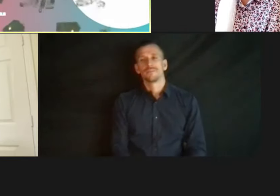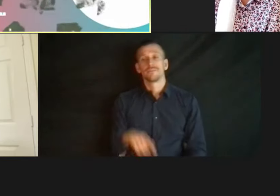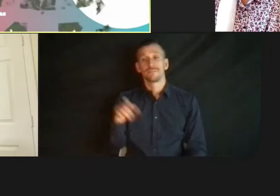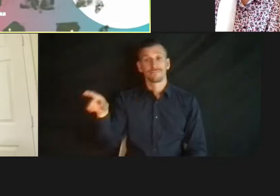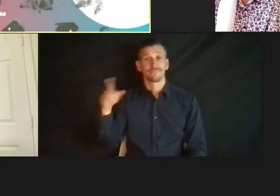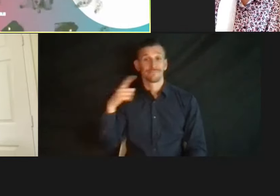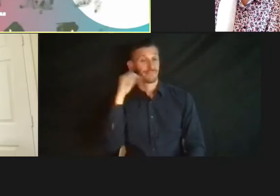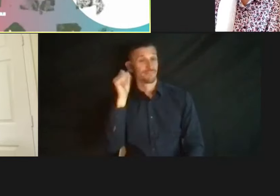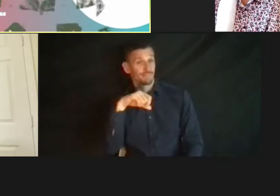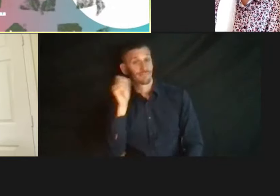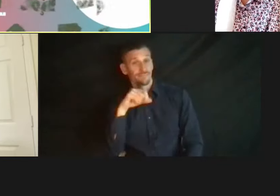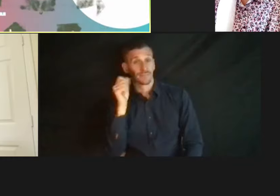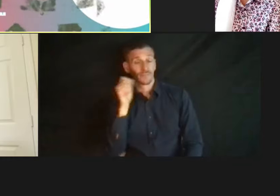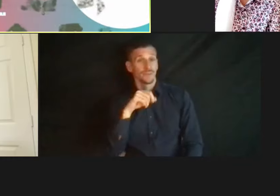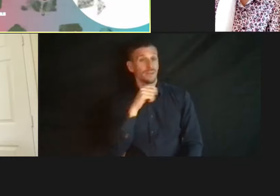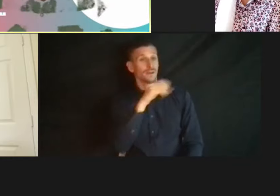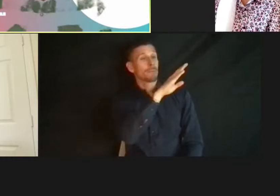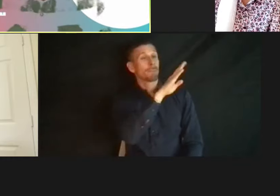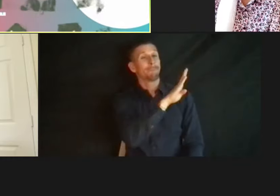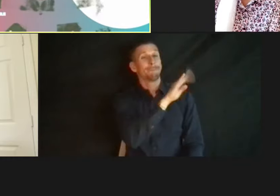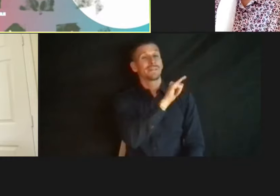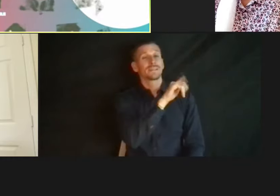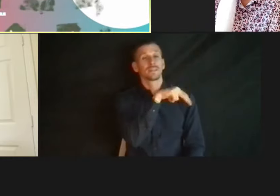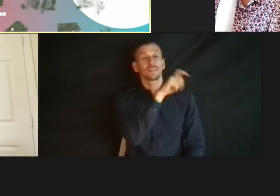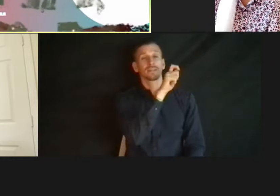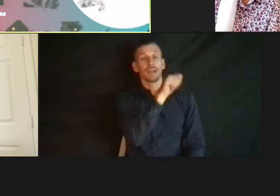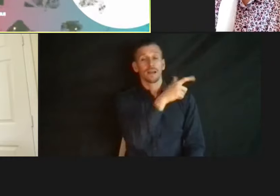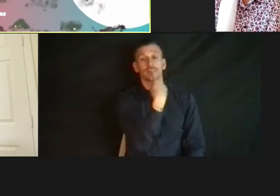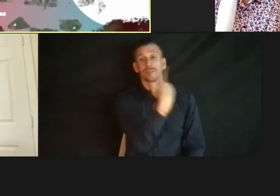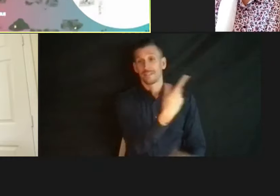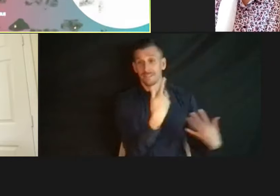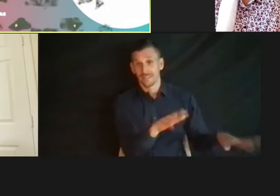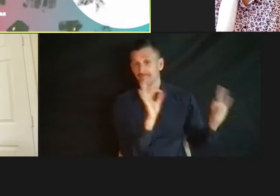I've just been training our local leaders, refugee leaders, all the leaders in the settlement,